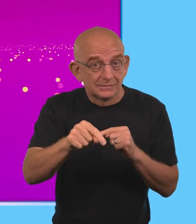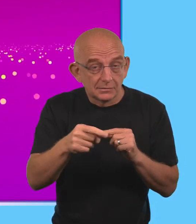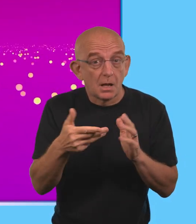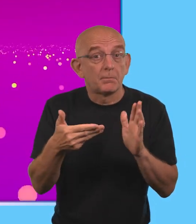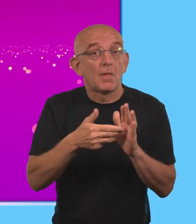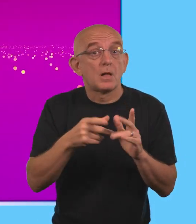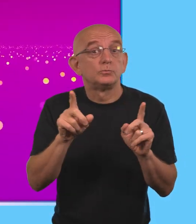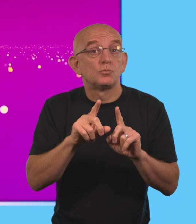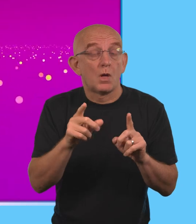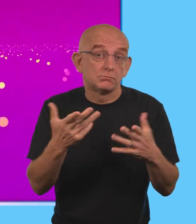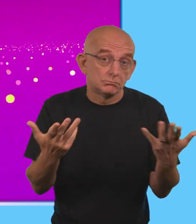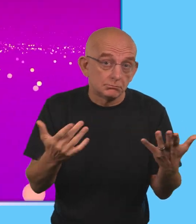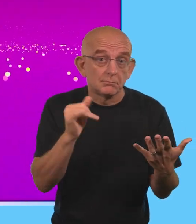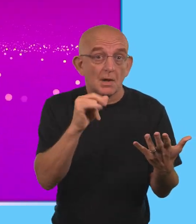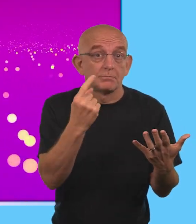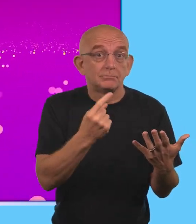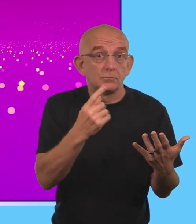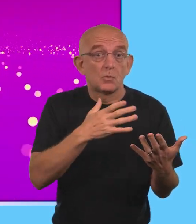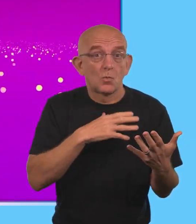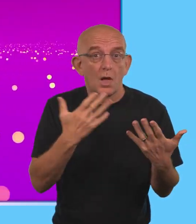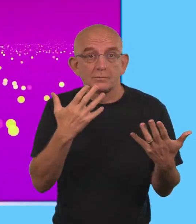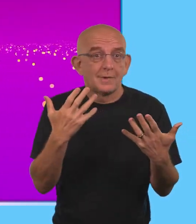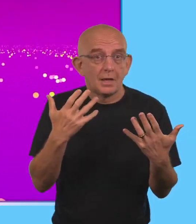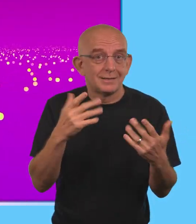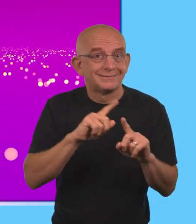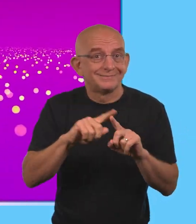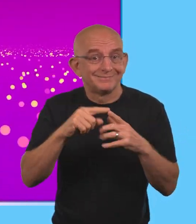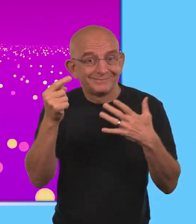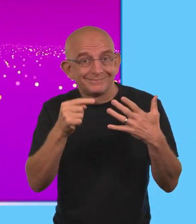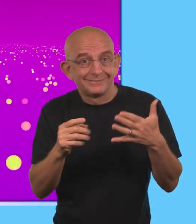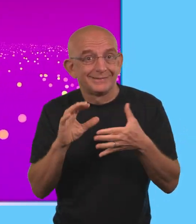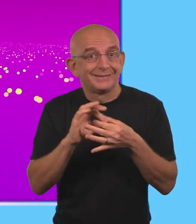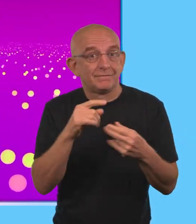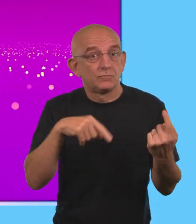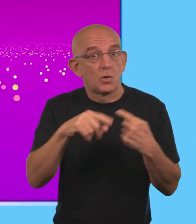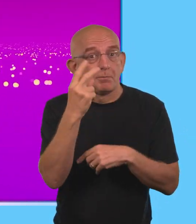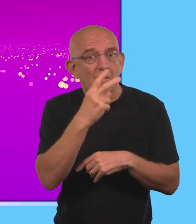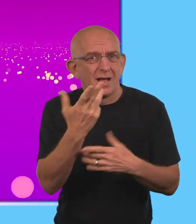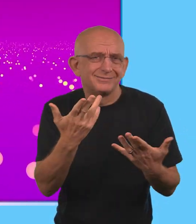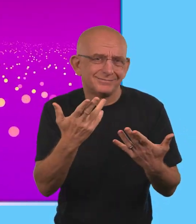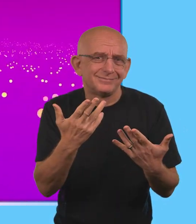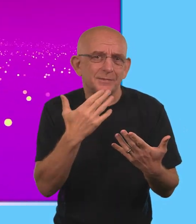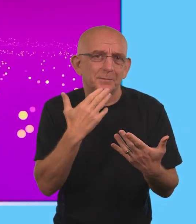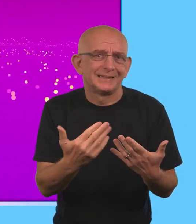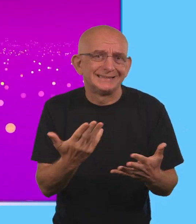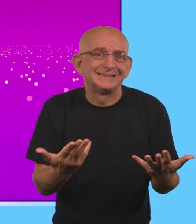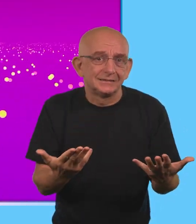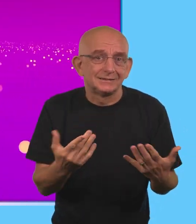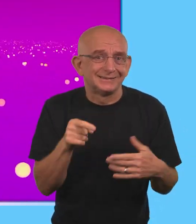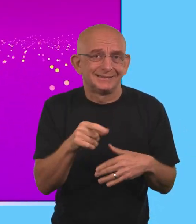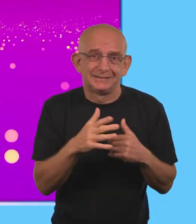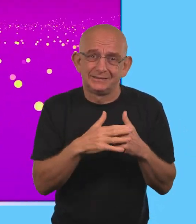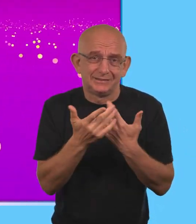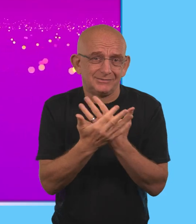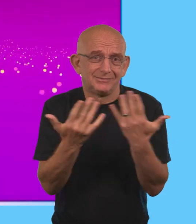We are planning more events like this, and even outside of that, if you wanna add some blindness accessibility features to your game, please do.